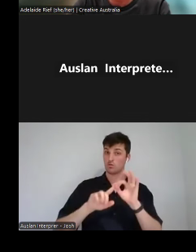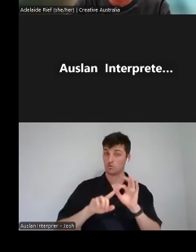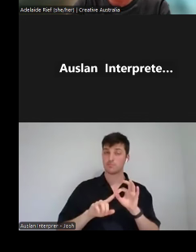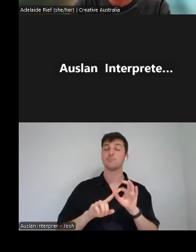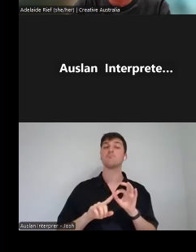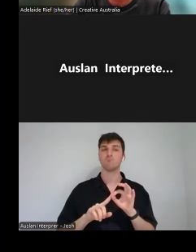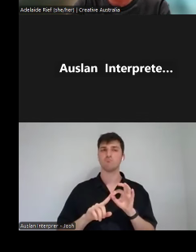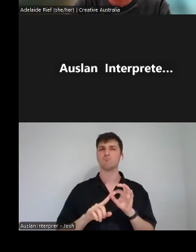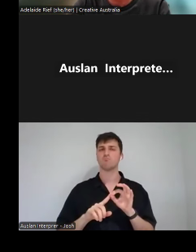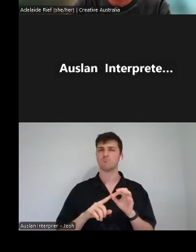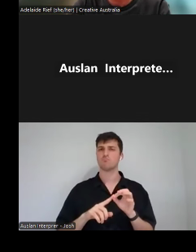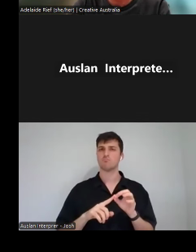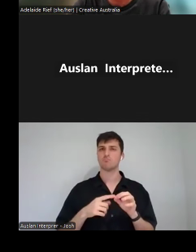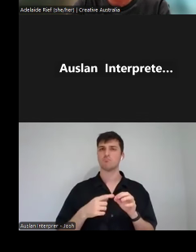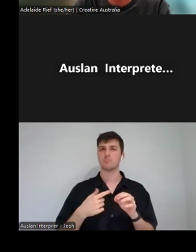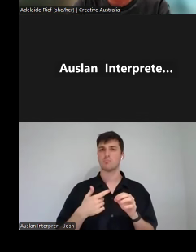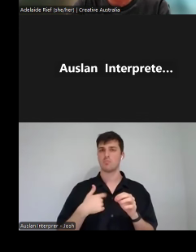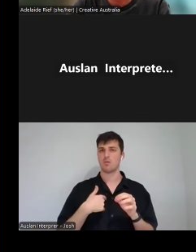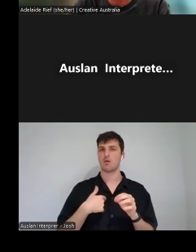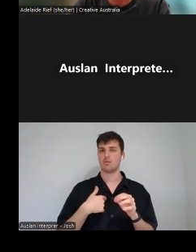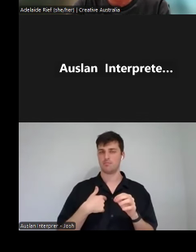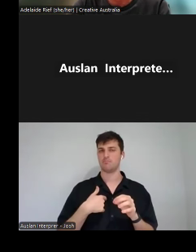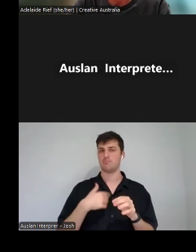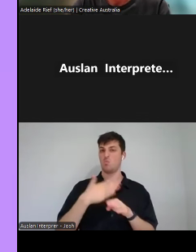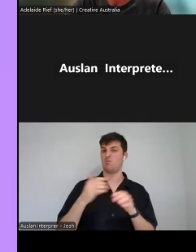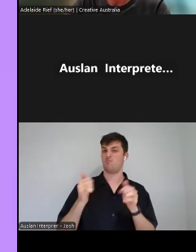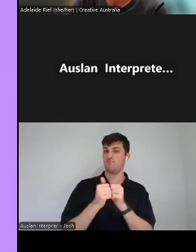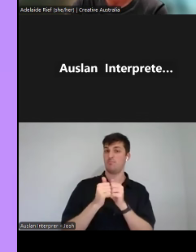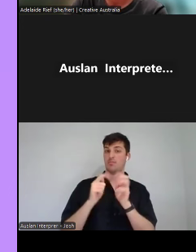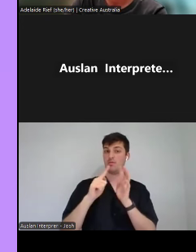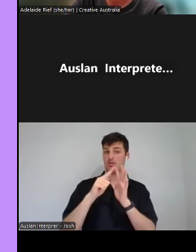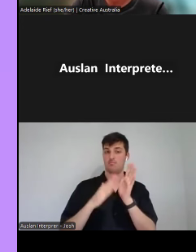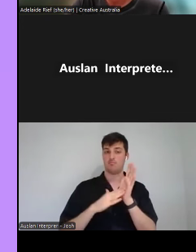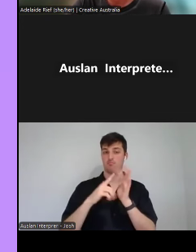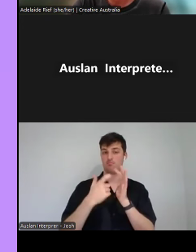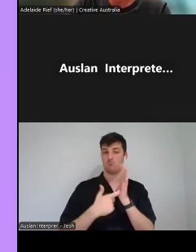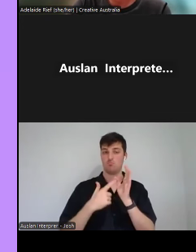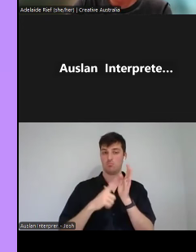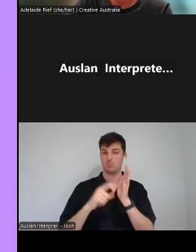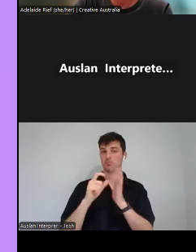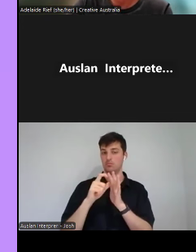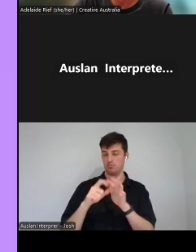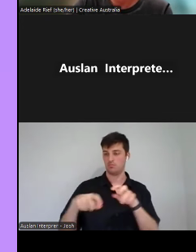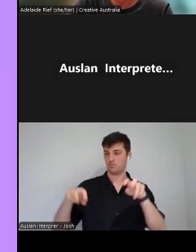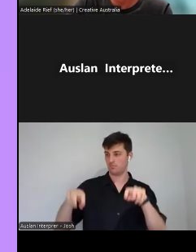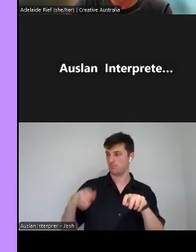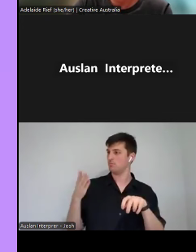I've been sitting across from my wonderful colleague Emerald and she's been answering